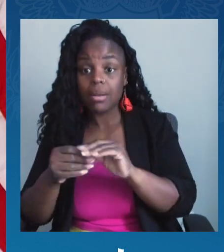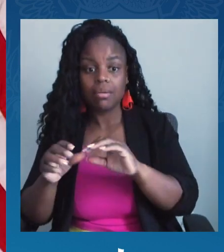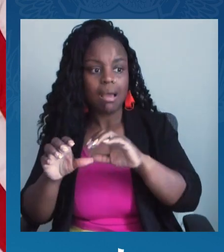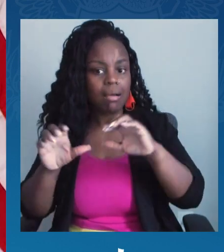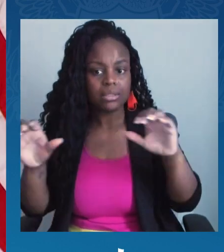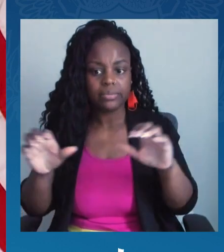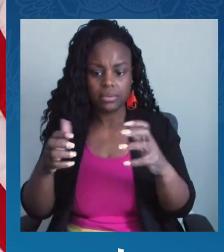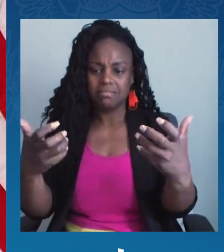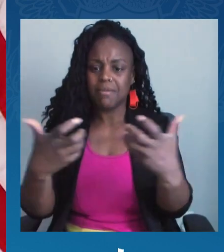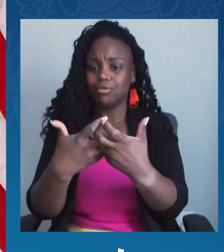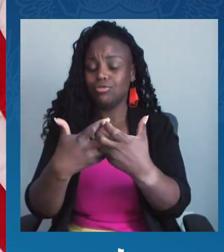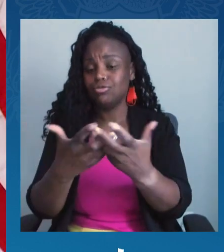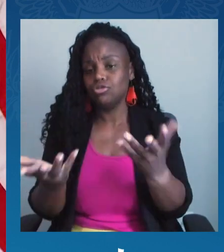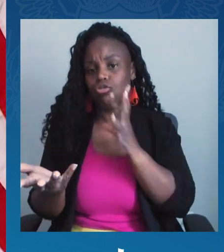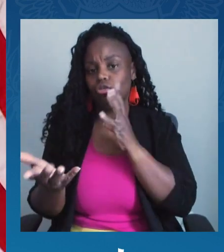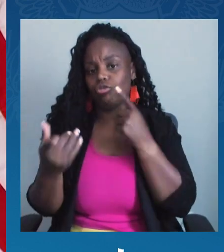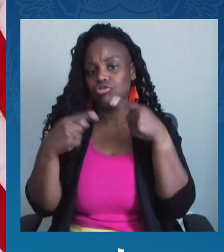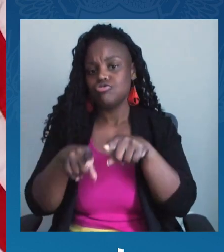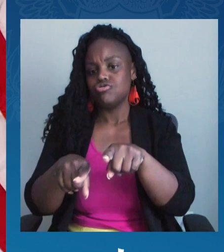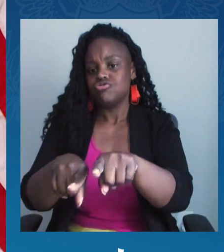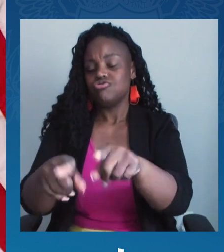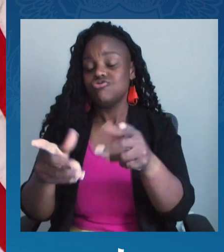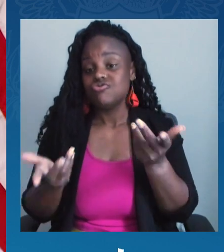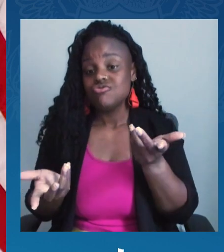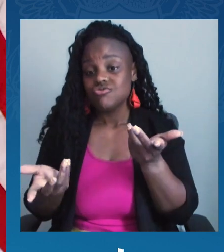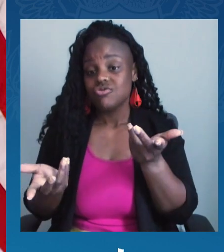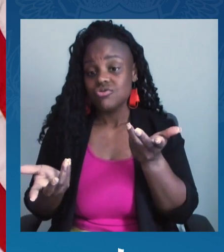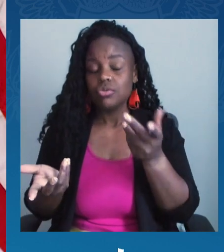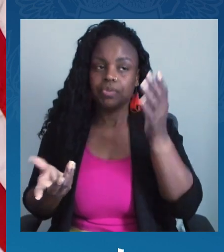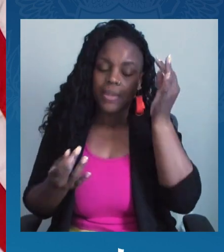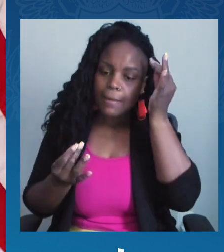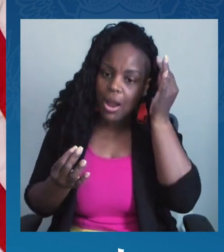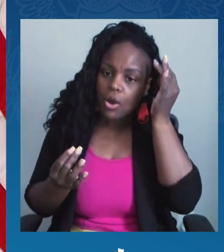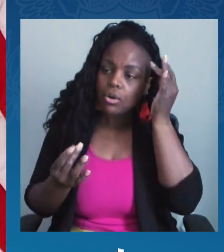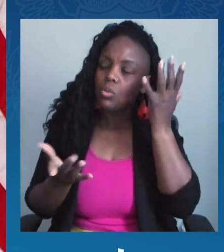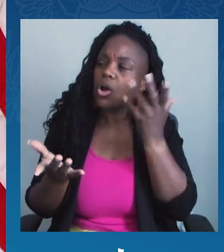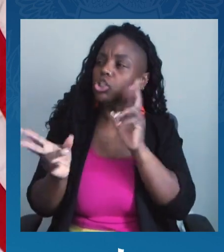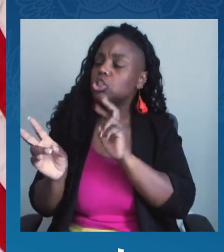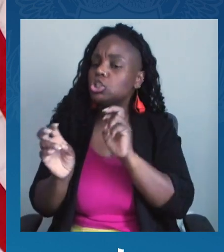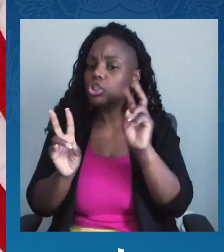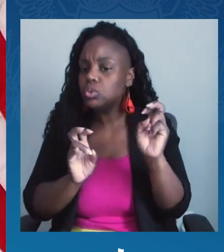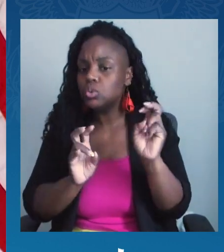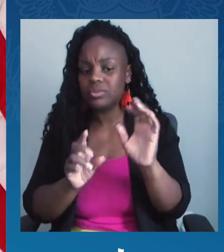So when we think about these issues like voting rights, do understand that it is.